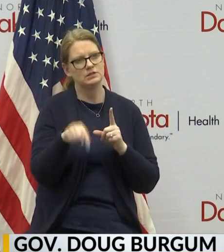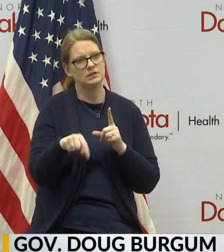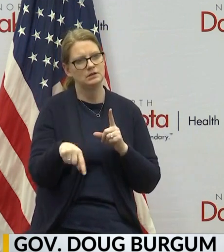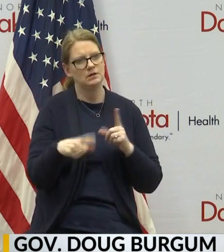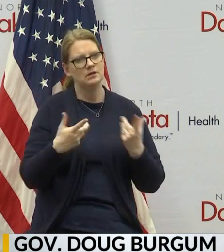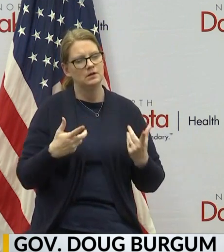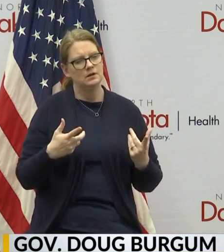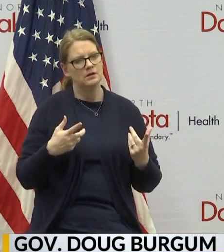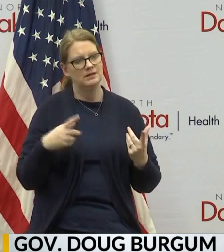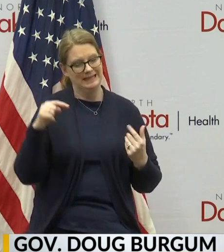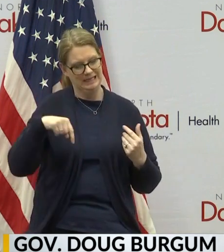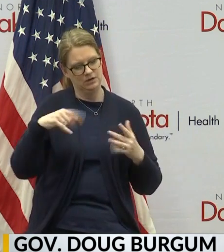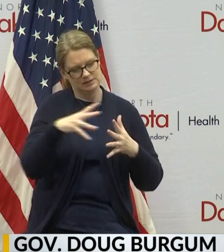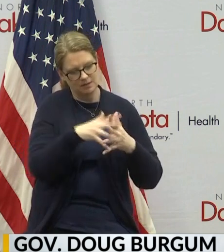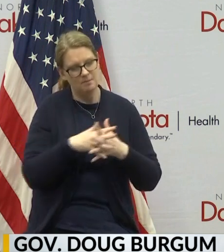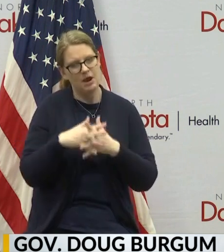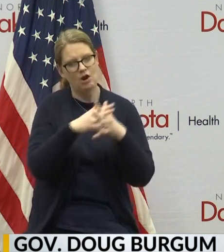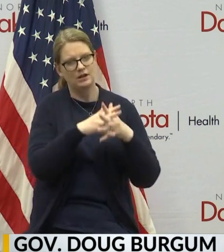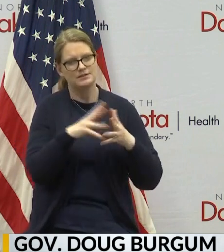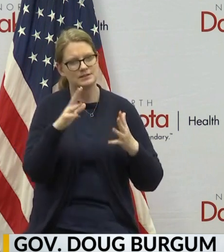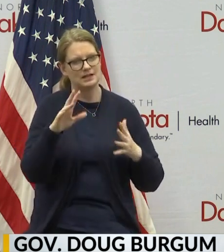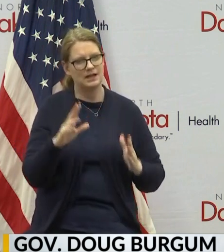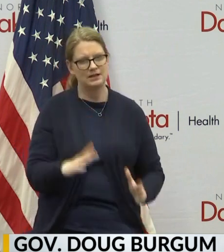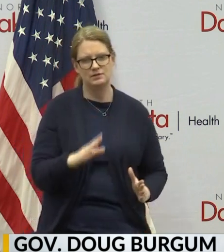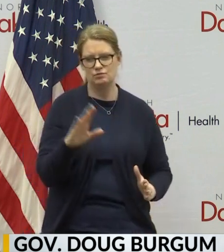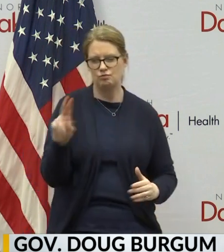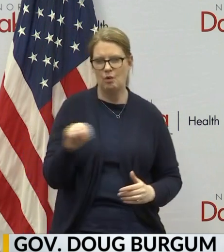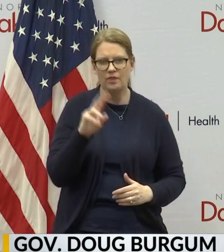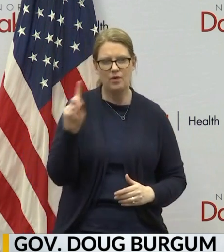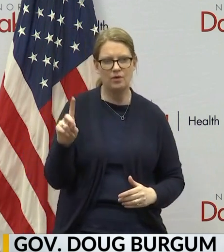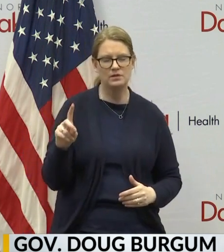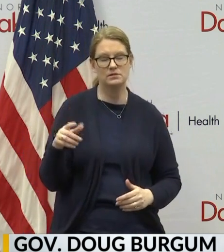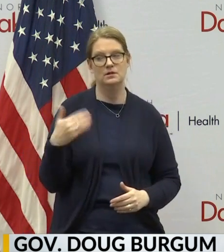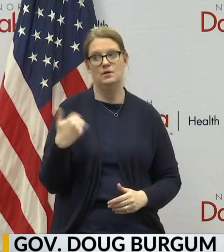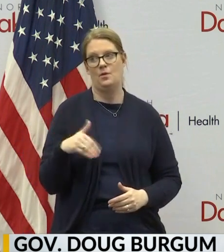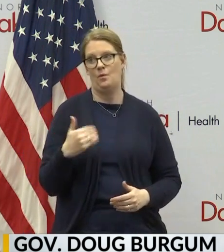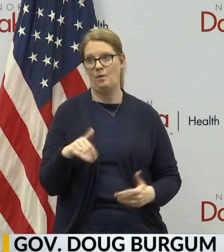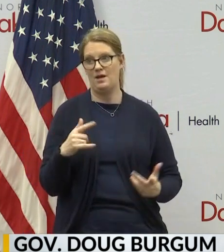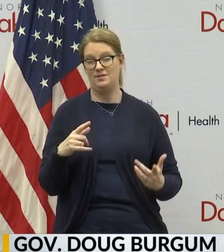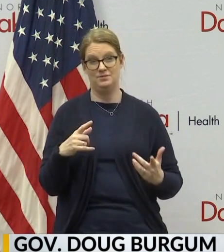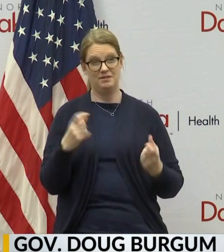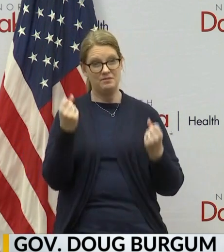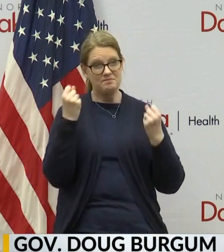AND THROUGH MDRESPONSE.GOV WITH A LINK TO GO TO THOSE WEB SITES, BUT I ENCOURAGE PEOPLE WHEN